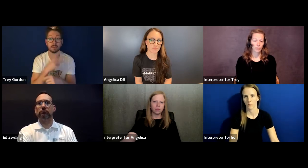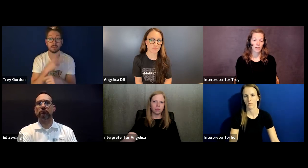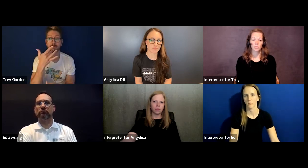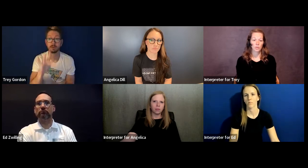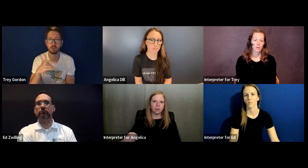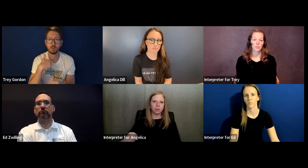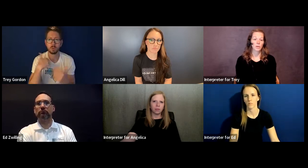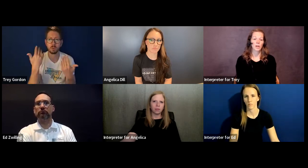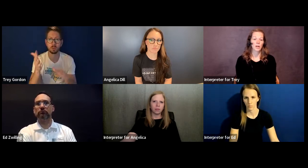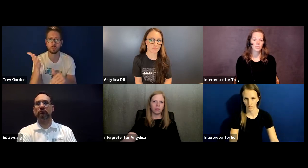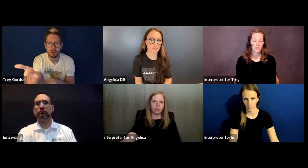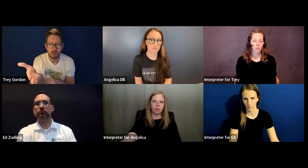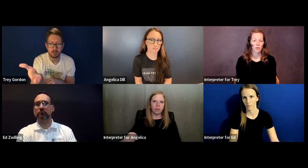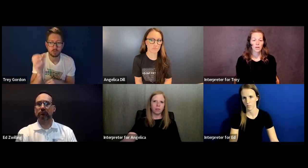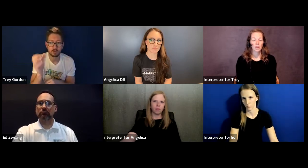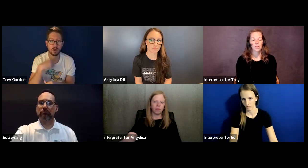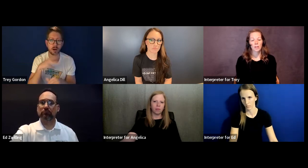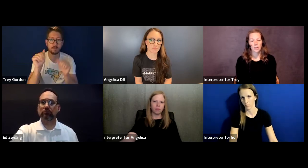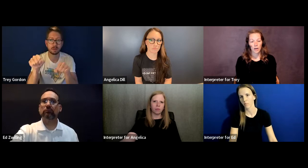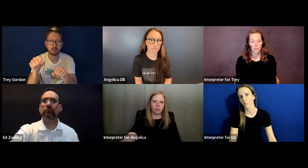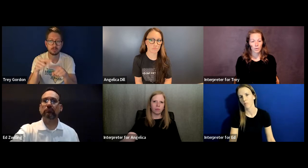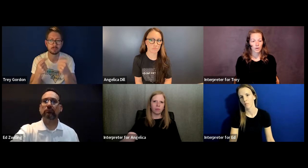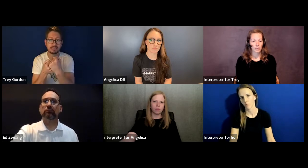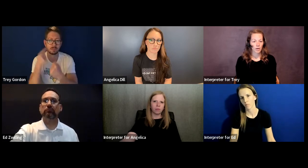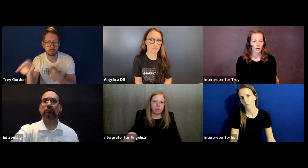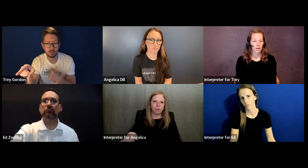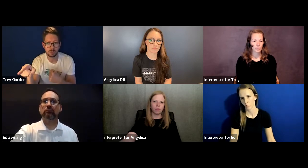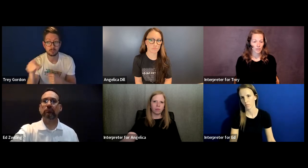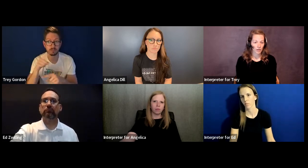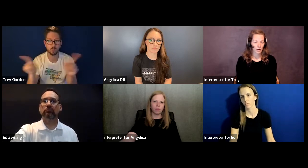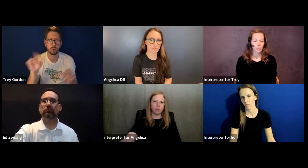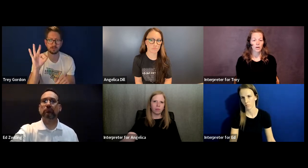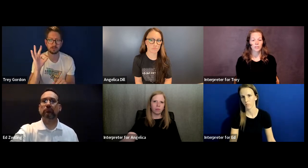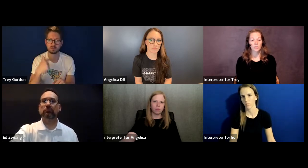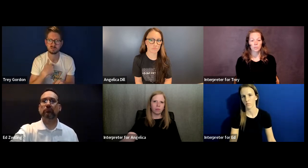eyes were because they were looking up so luckily i we were already there i was already there uh to